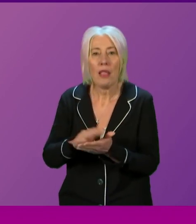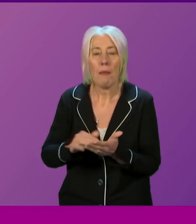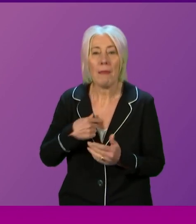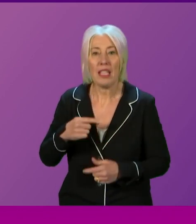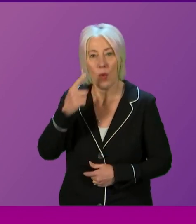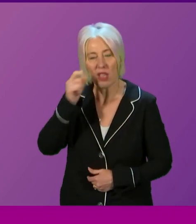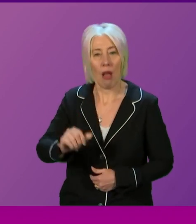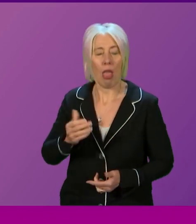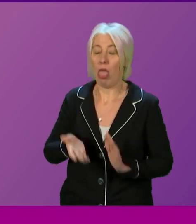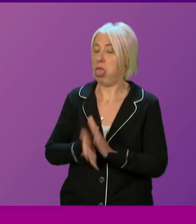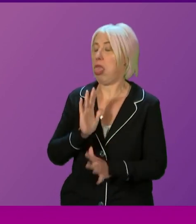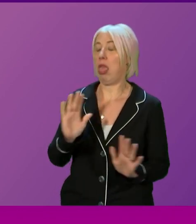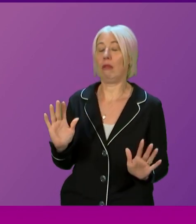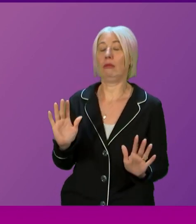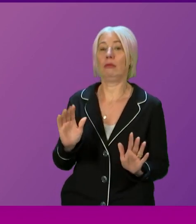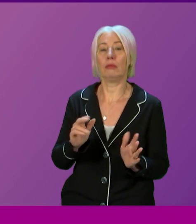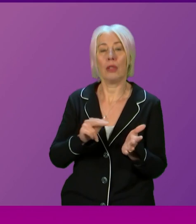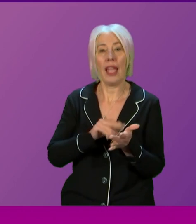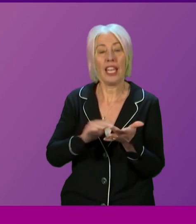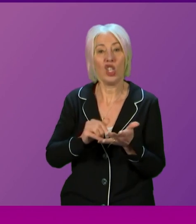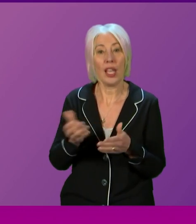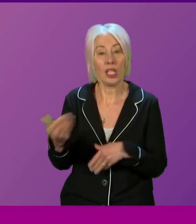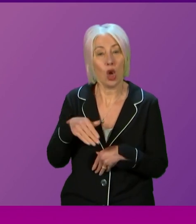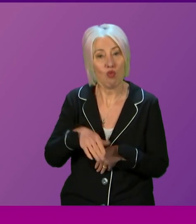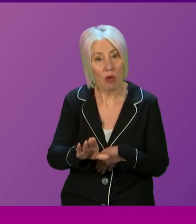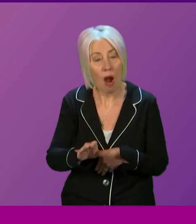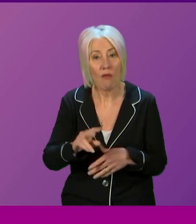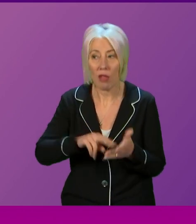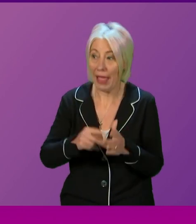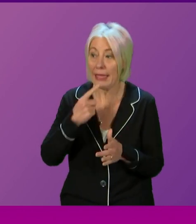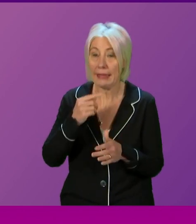years. The NHS recovery plan promised the eradication of mental health waiting lists by March.